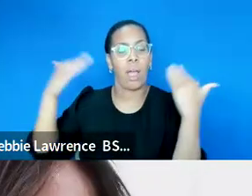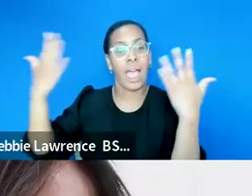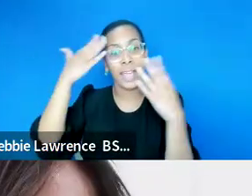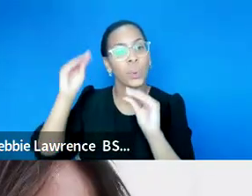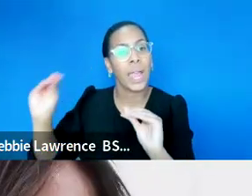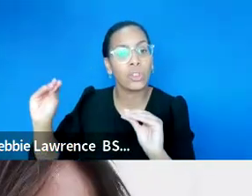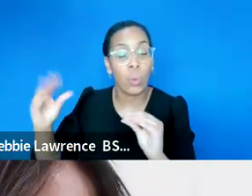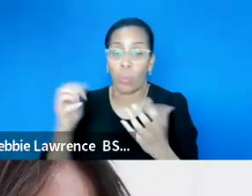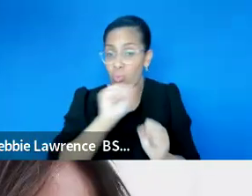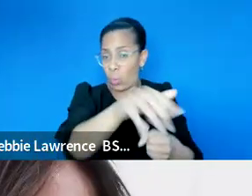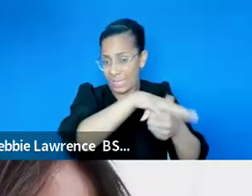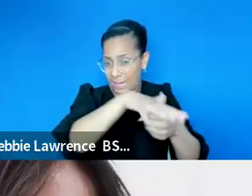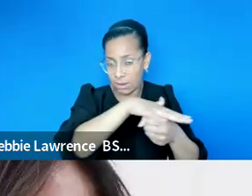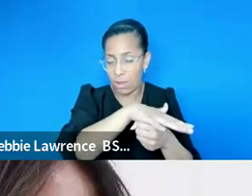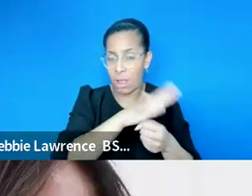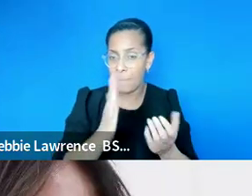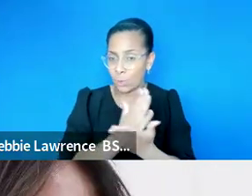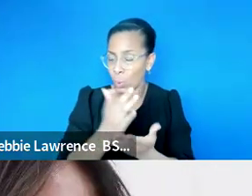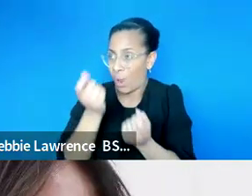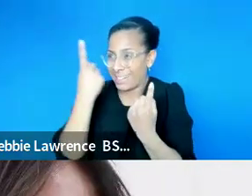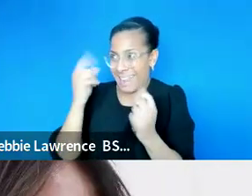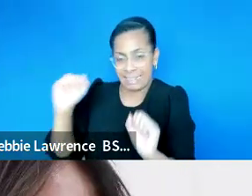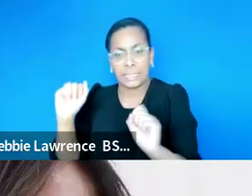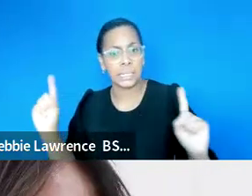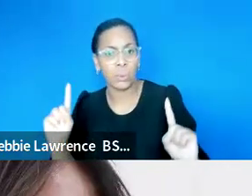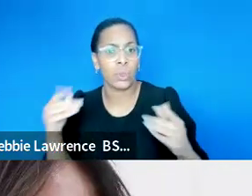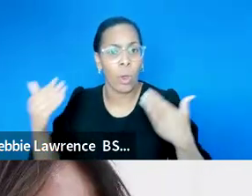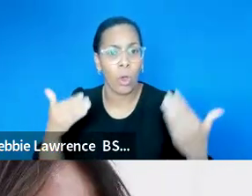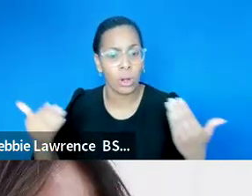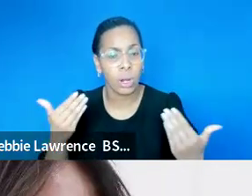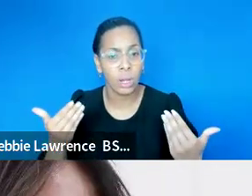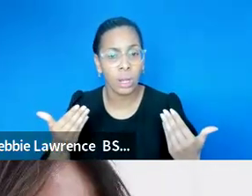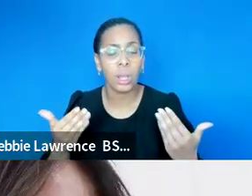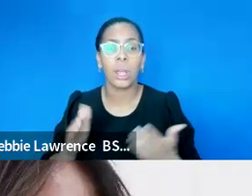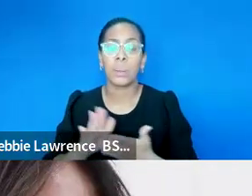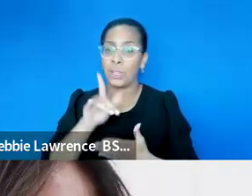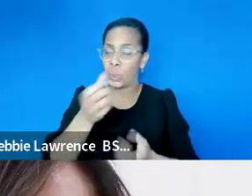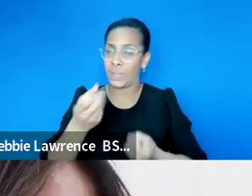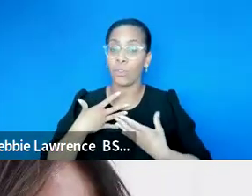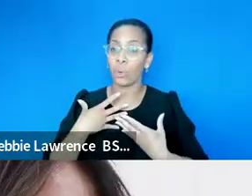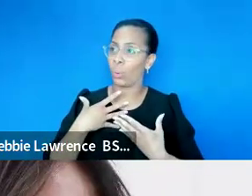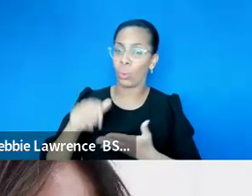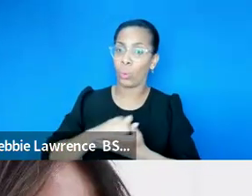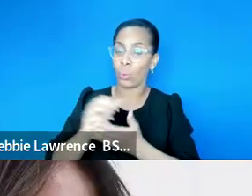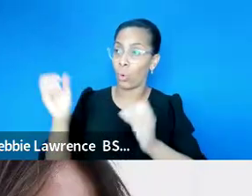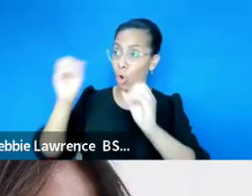So for example, it helps to understand the greater context in which your organization is running.